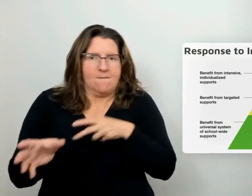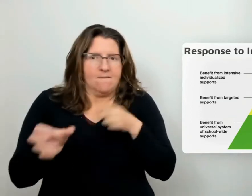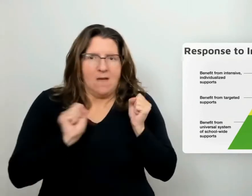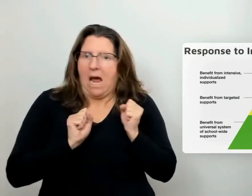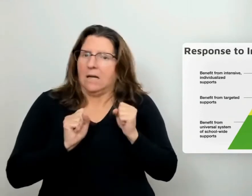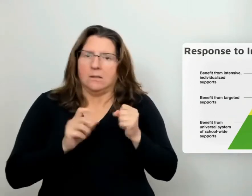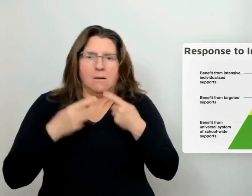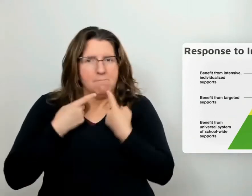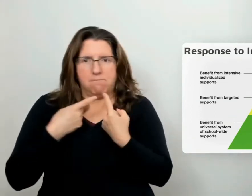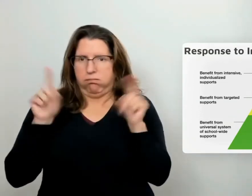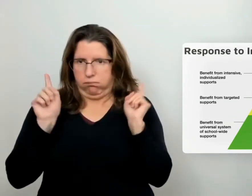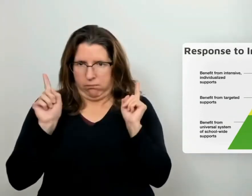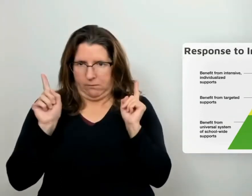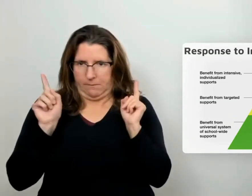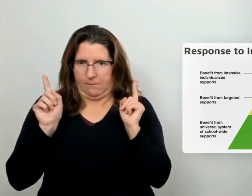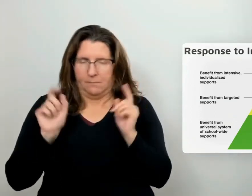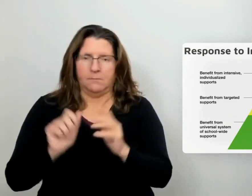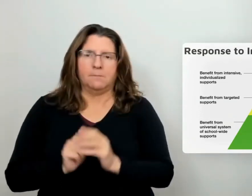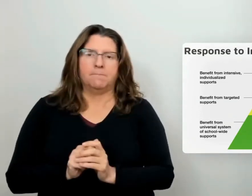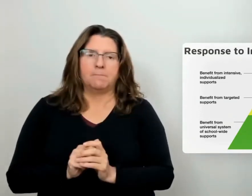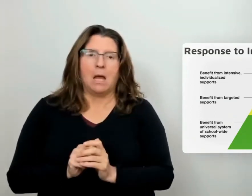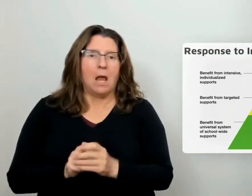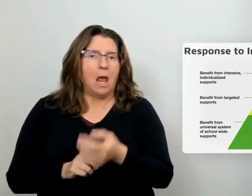It's where we can address the most needs.